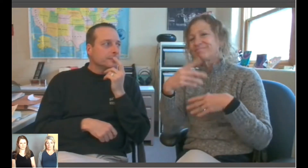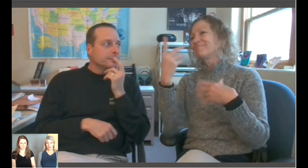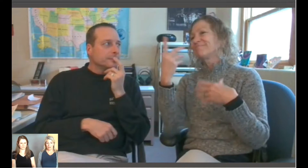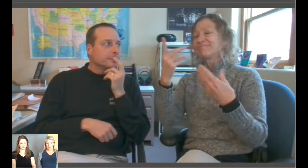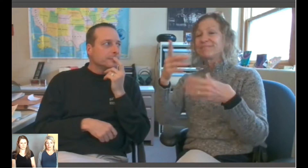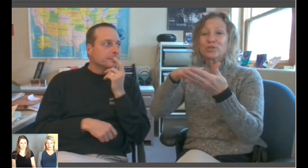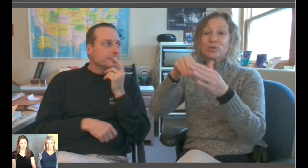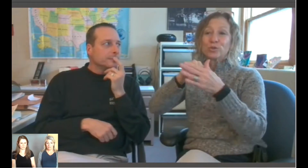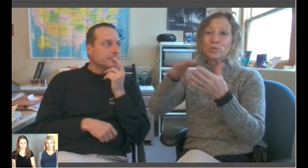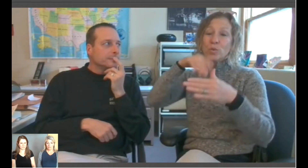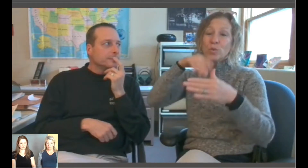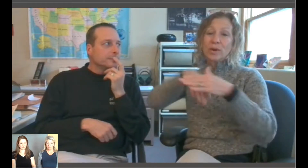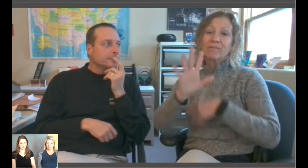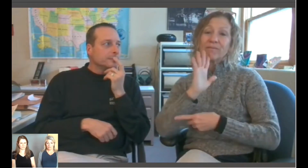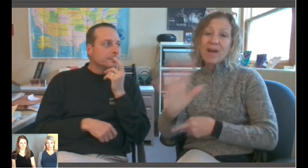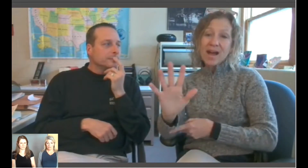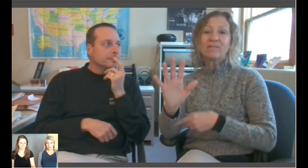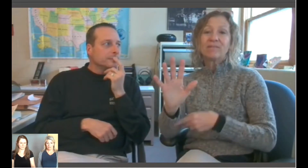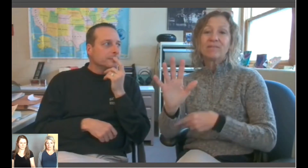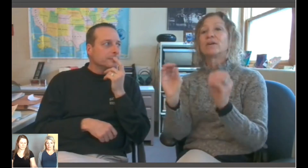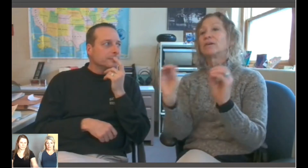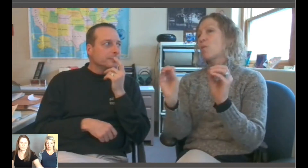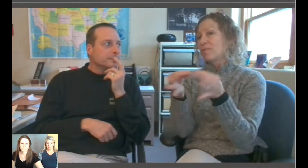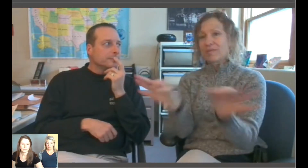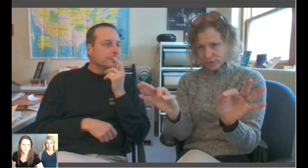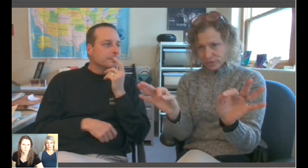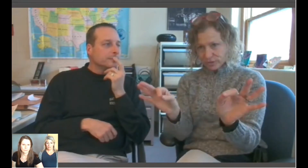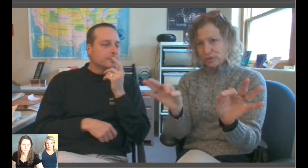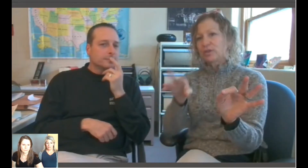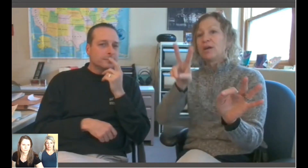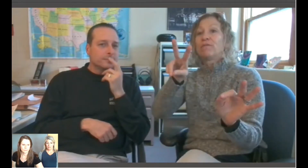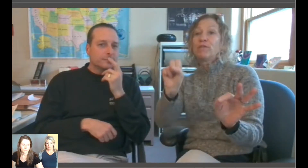When they come in at the age of 5 without any language versus if they come in around